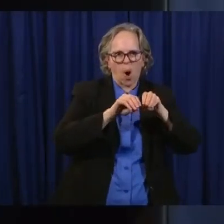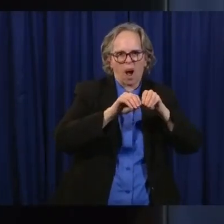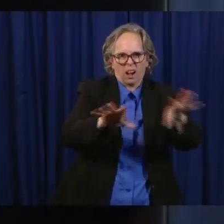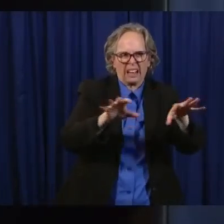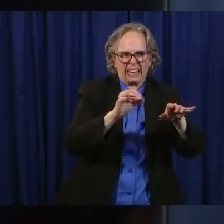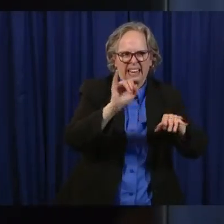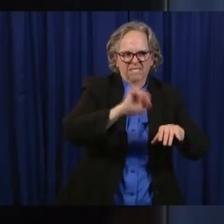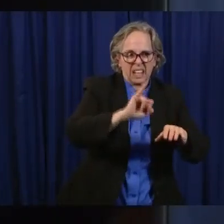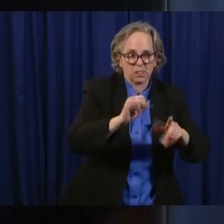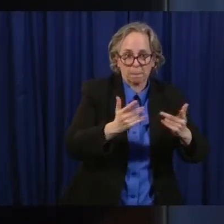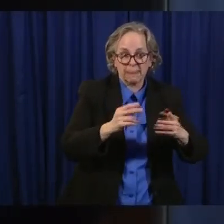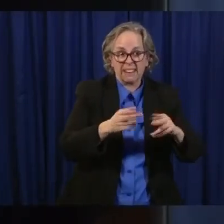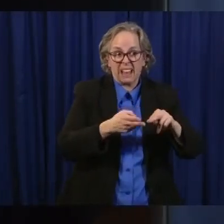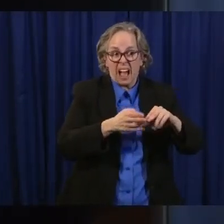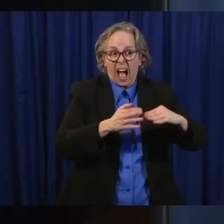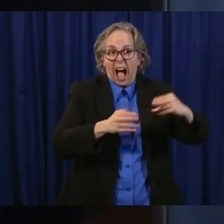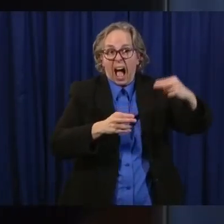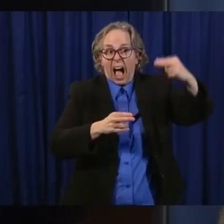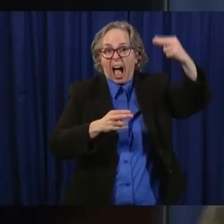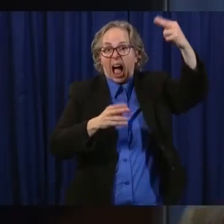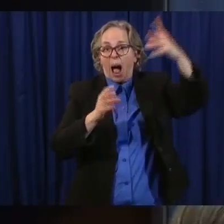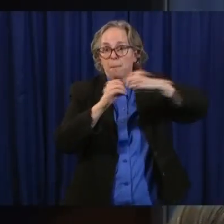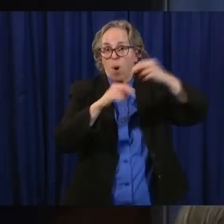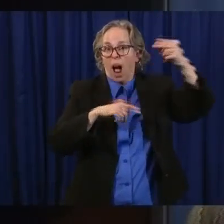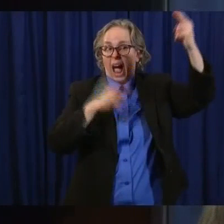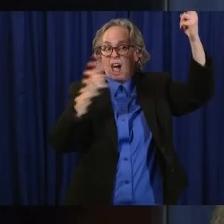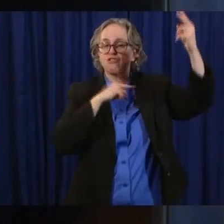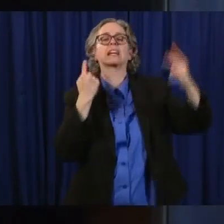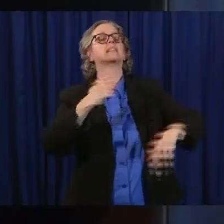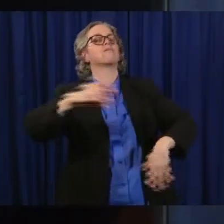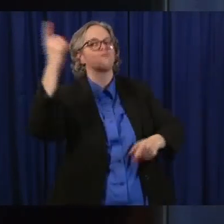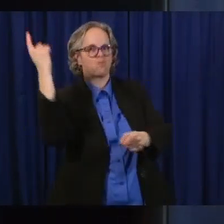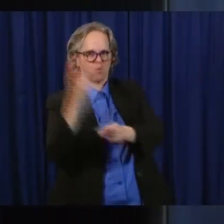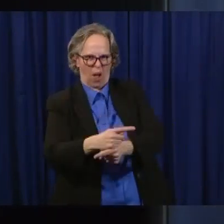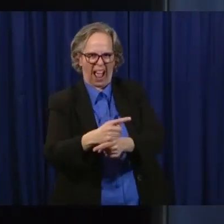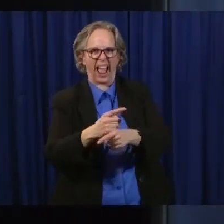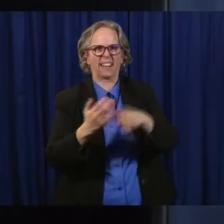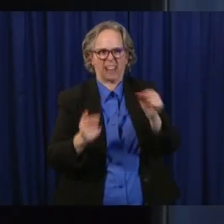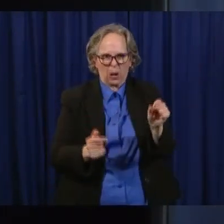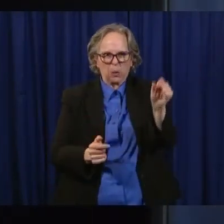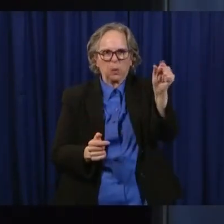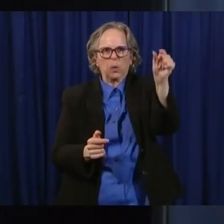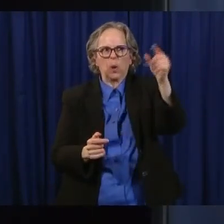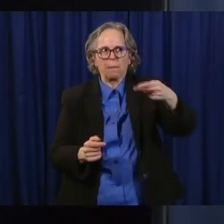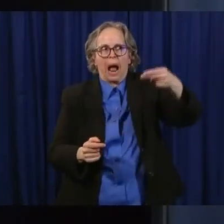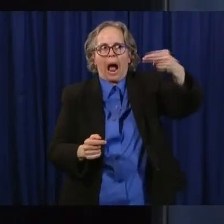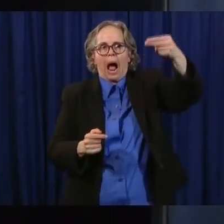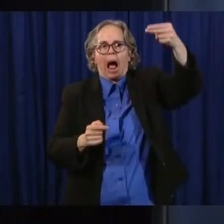CAN READ THIS, ON THE SIDE YOU HAVE PROBABILITY OF INFECTION. THE HIGHER THIS IS THE MORE PROBABILITY OF INFECTION?